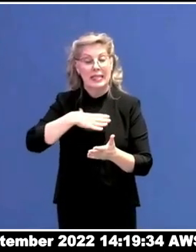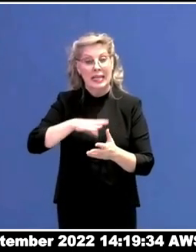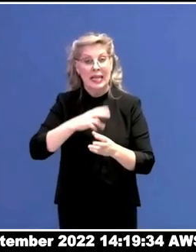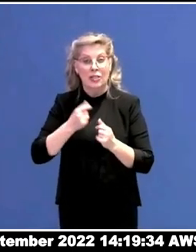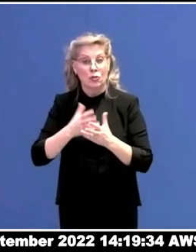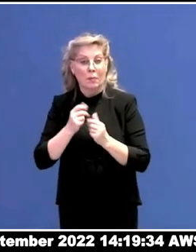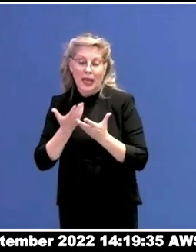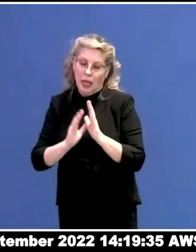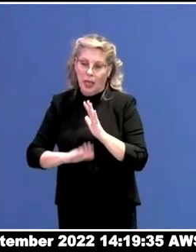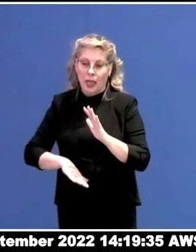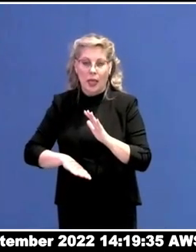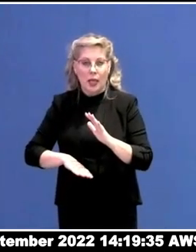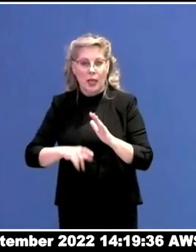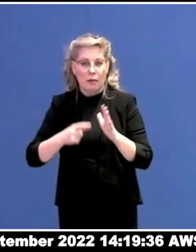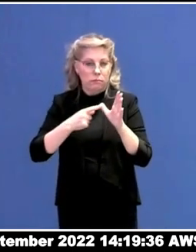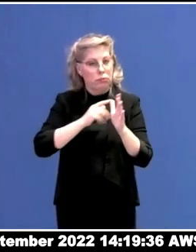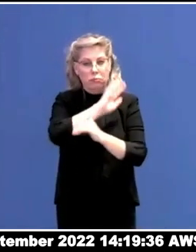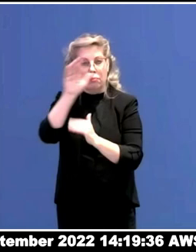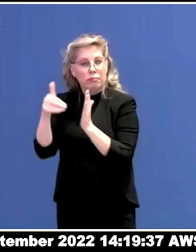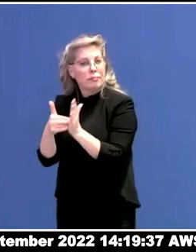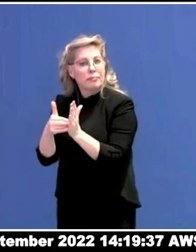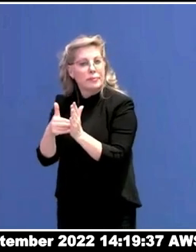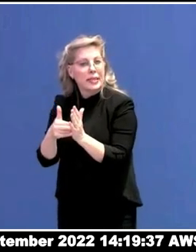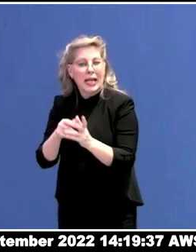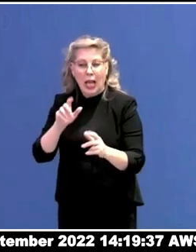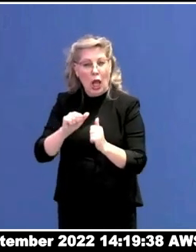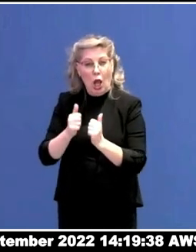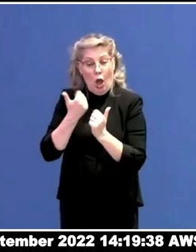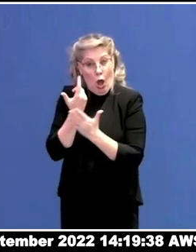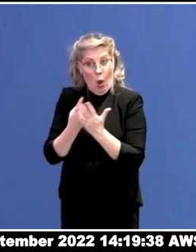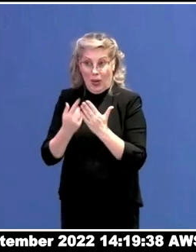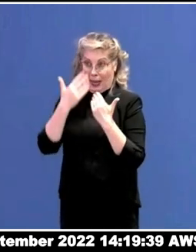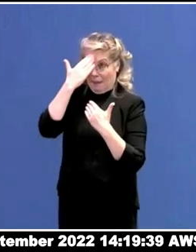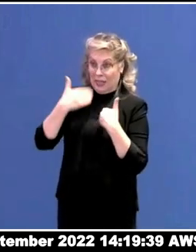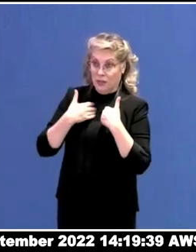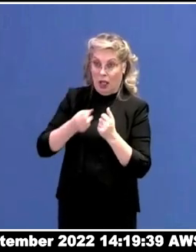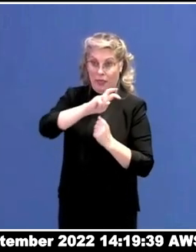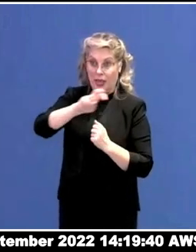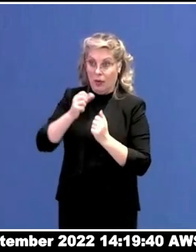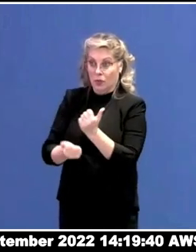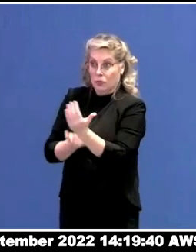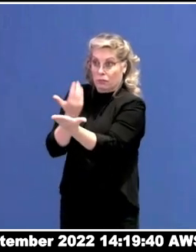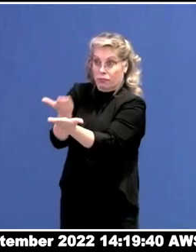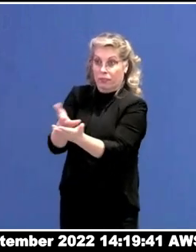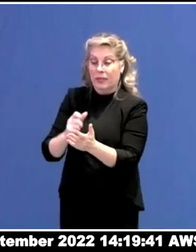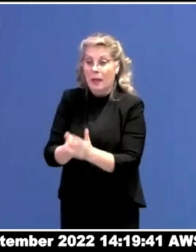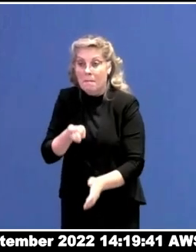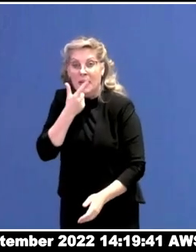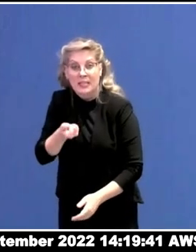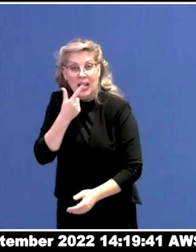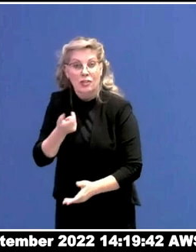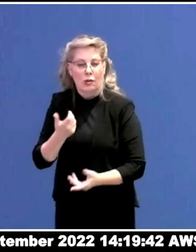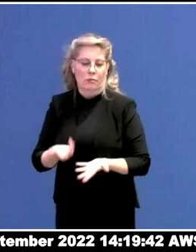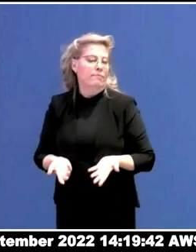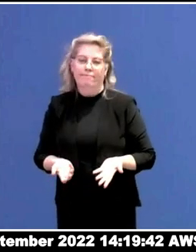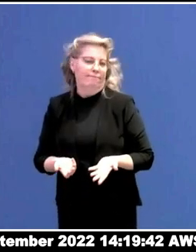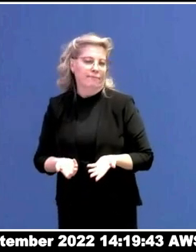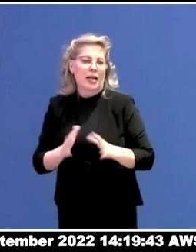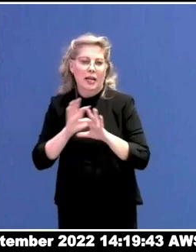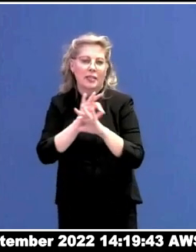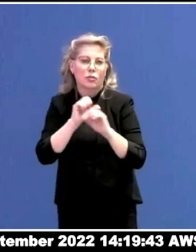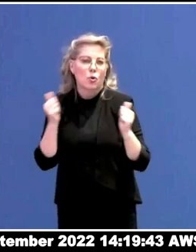There needs to be one-on-one counselling by trained professionals -- to be you know --